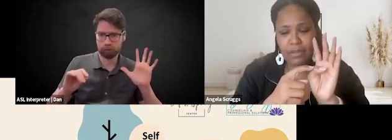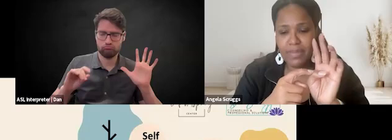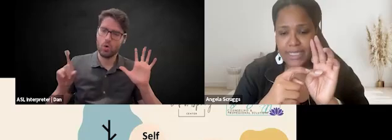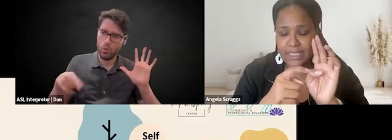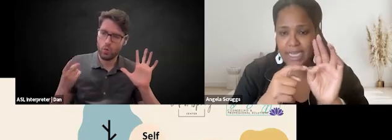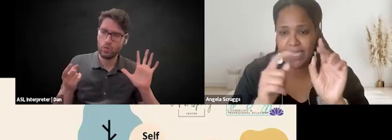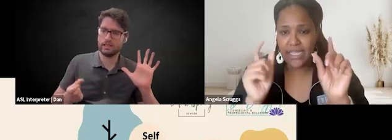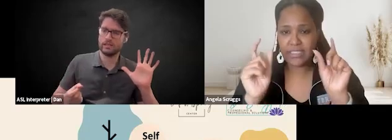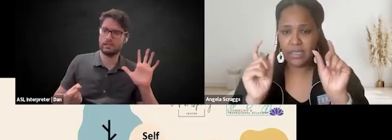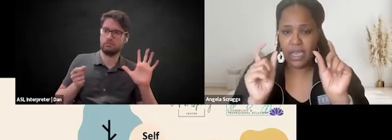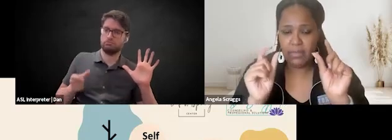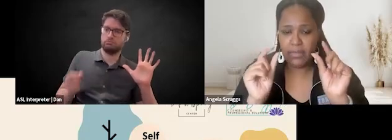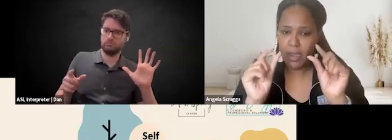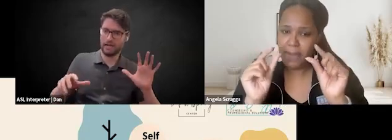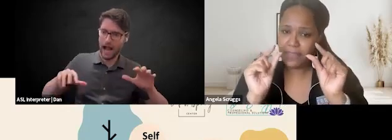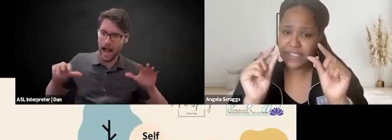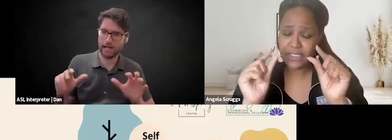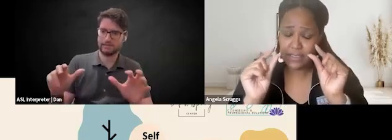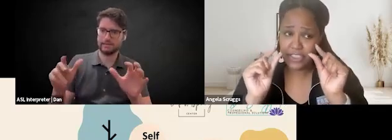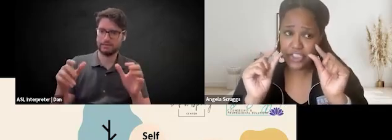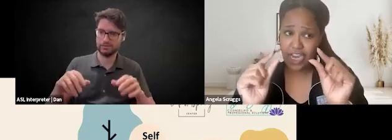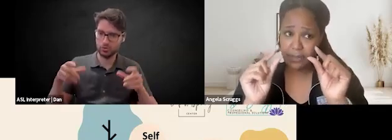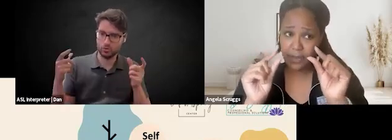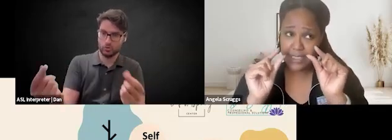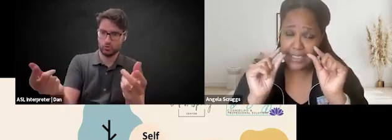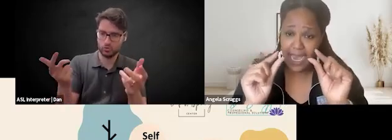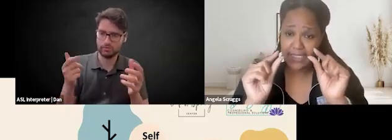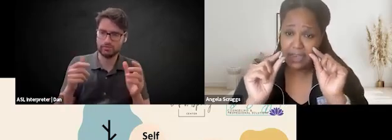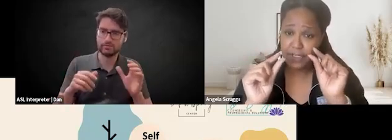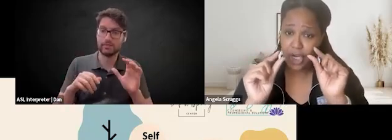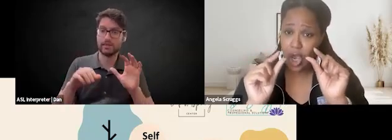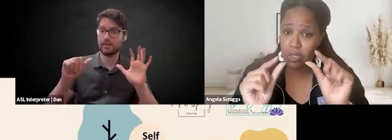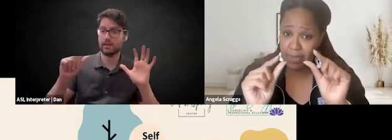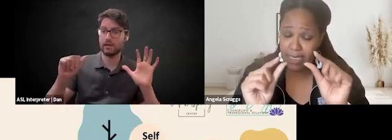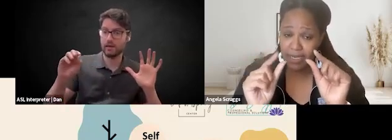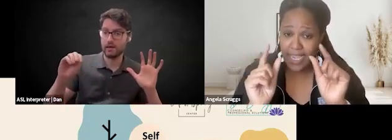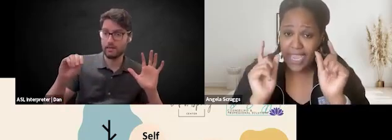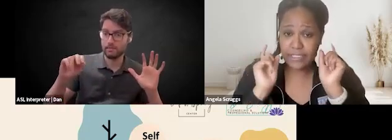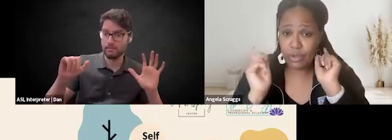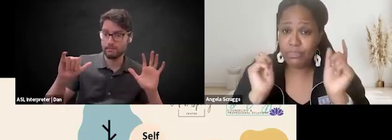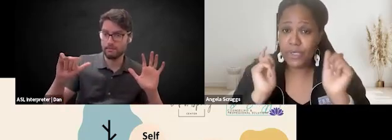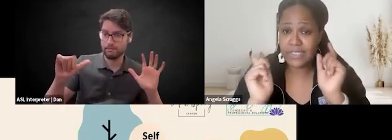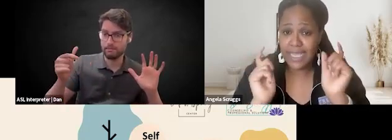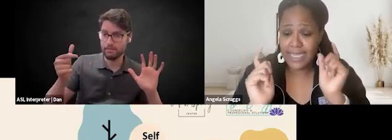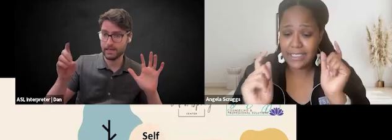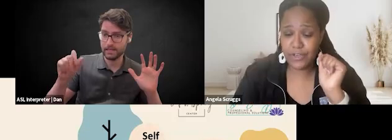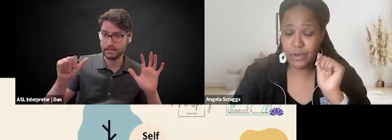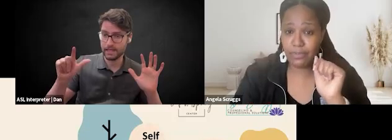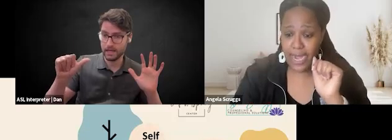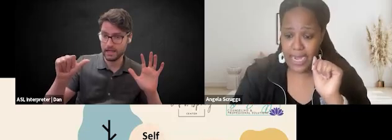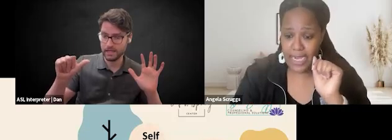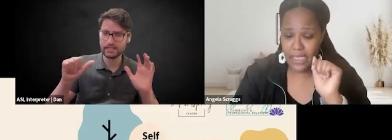Um... your amygdala is, um... about the-- the shape and size of an almond, and it's on both sides of your brain.